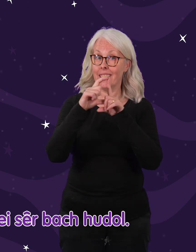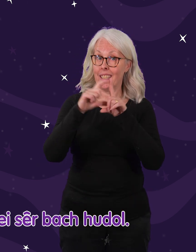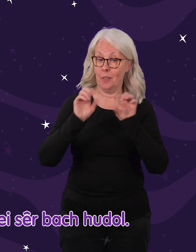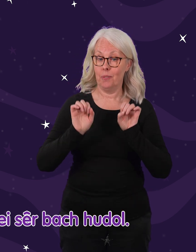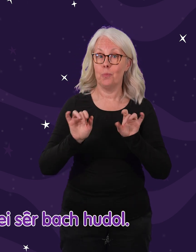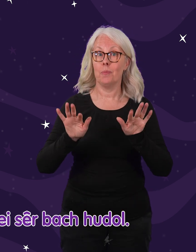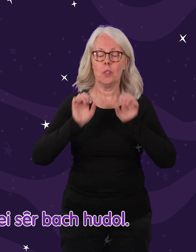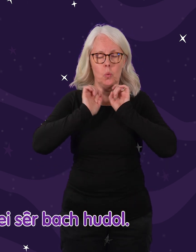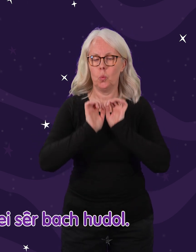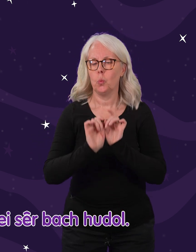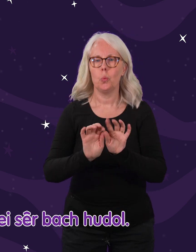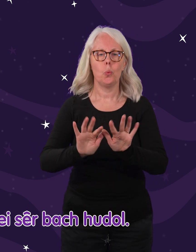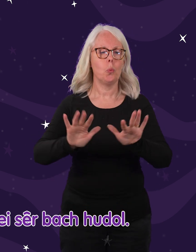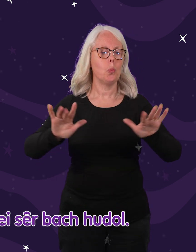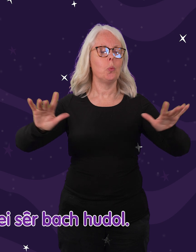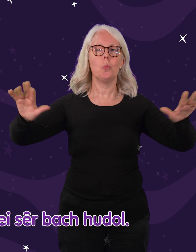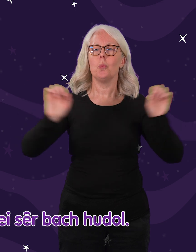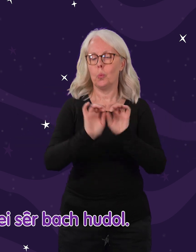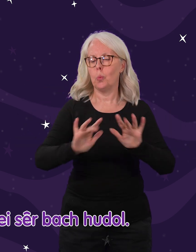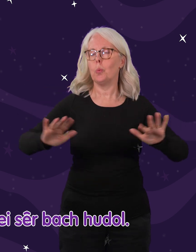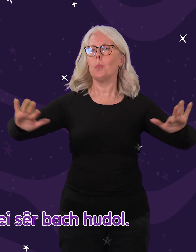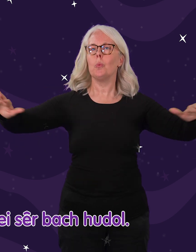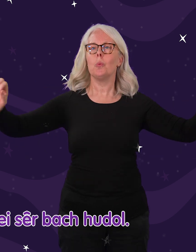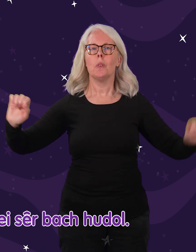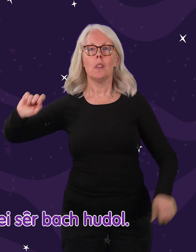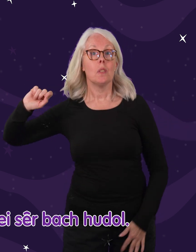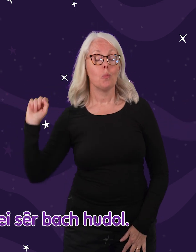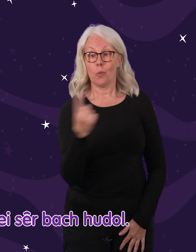Dewin scatters his magic stars.